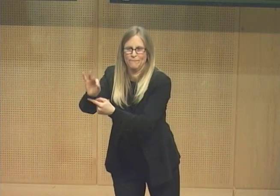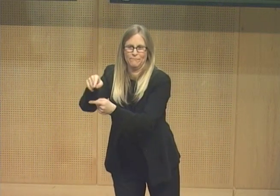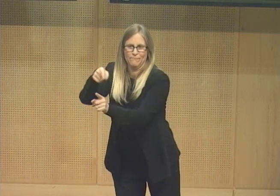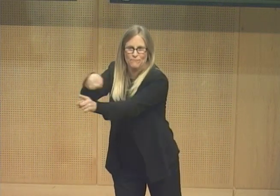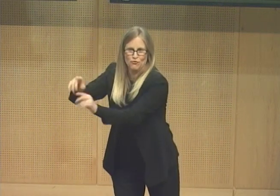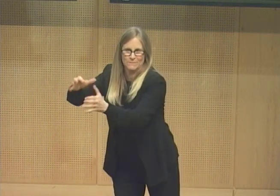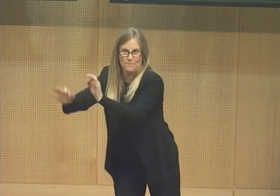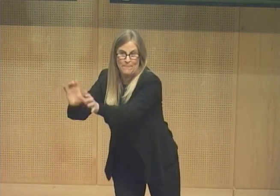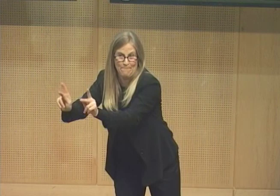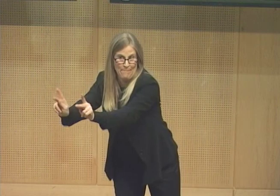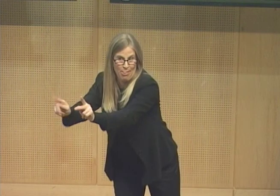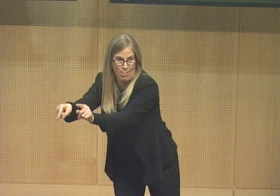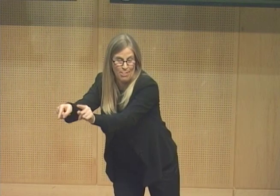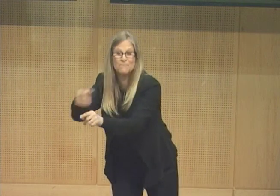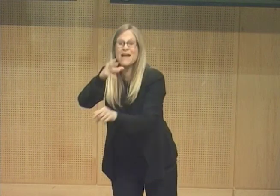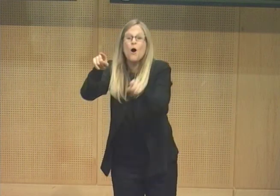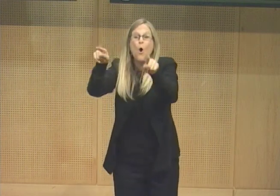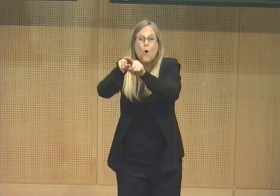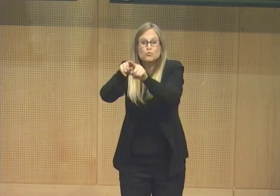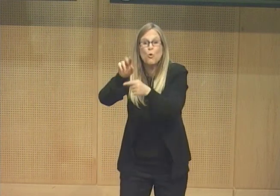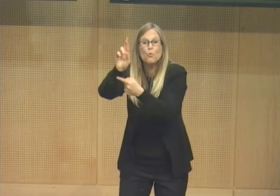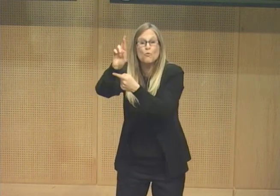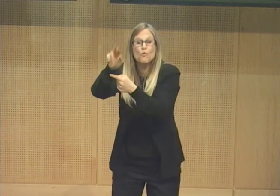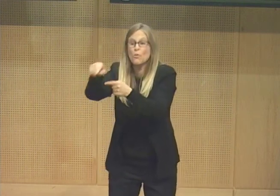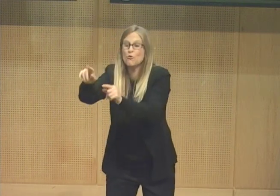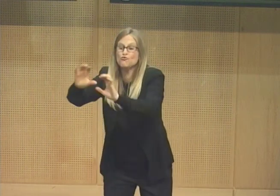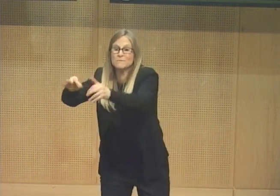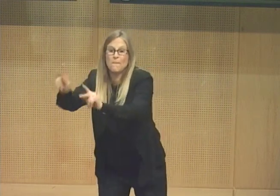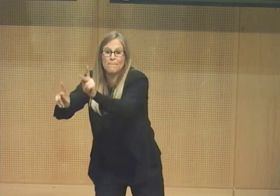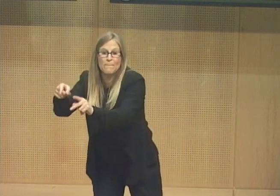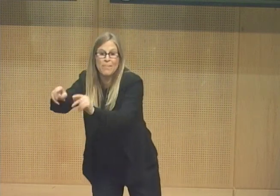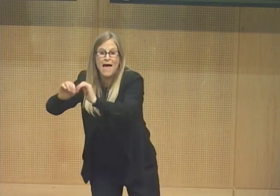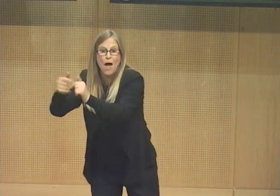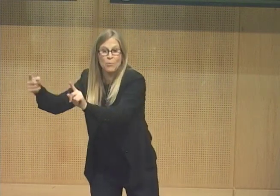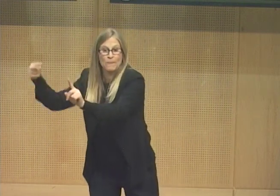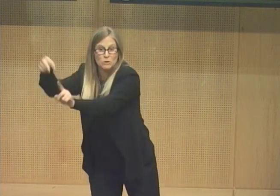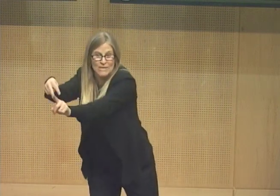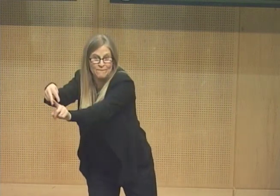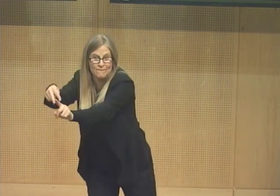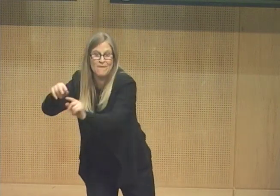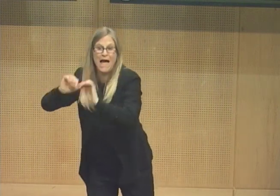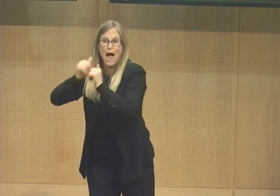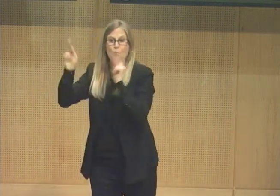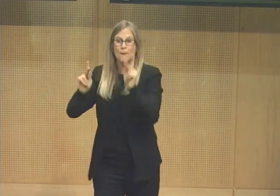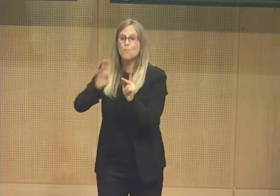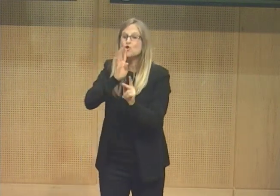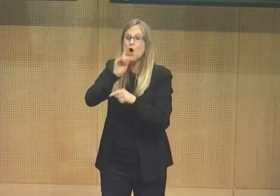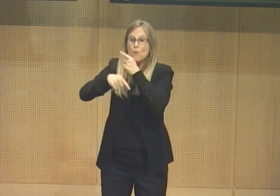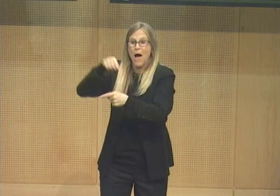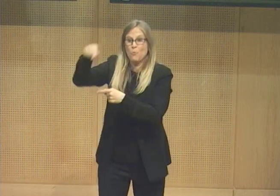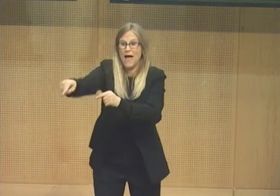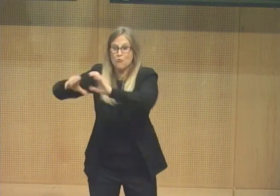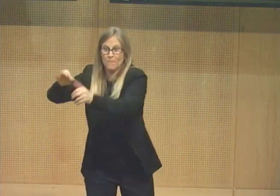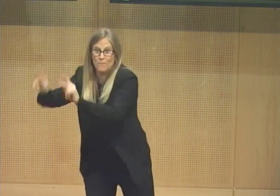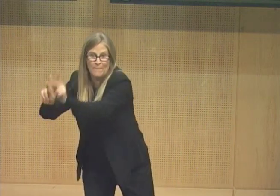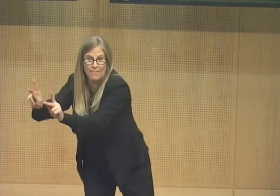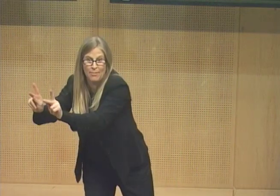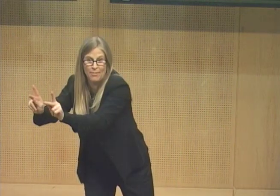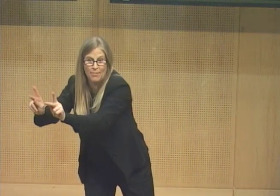the reality of the people that we're talking about. It can impact how those people see themselves, how society sees them,